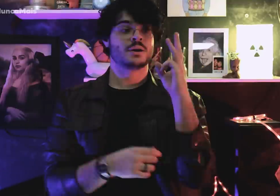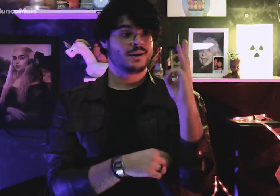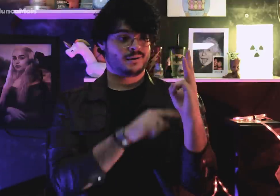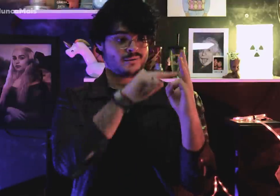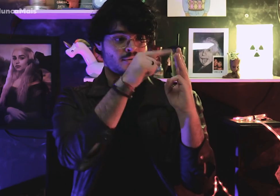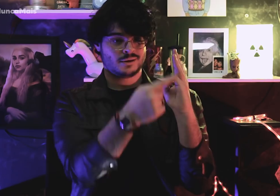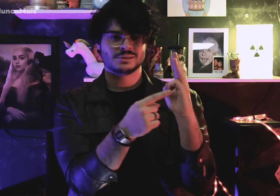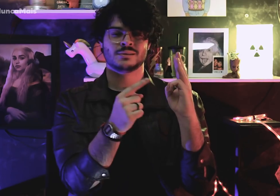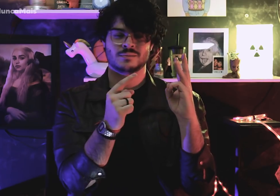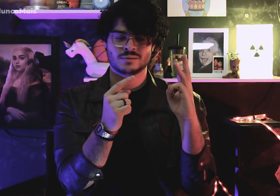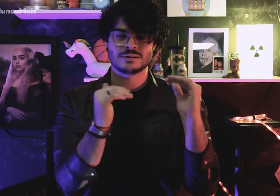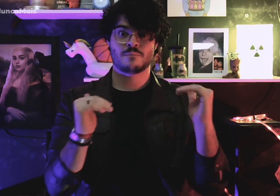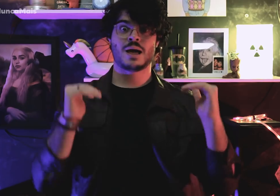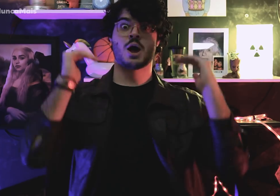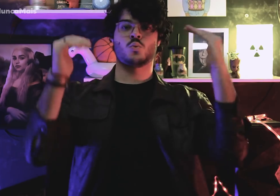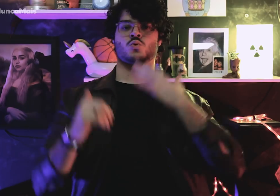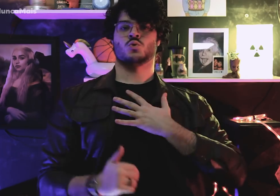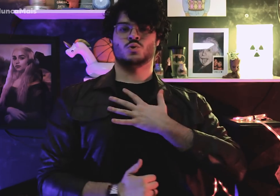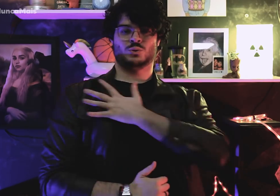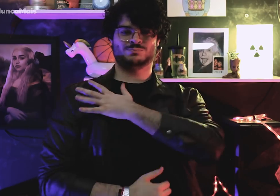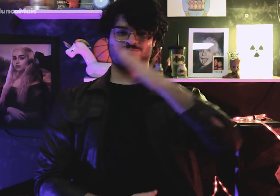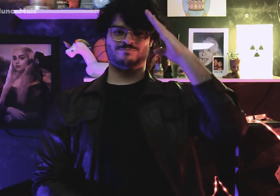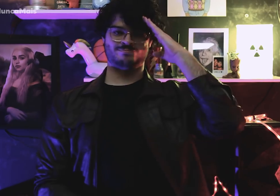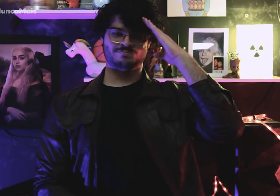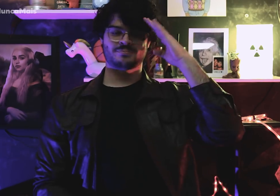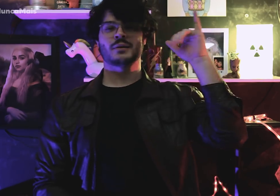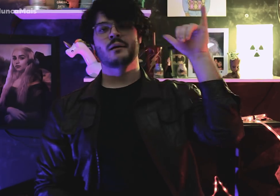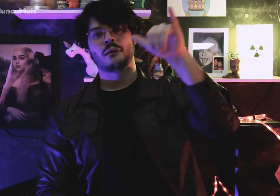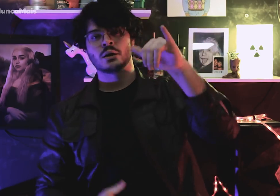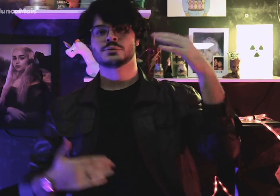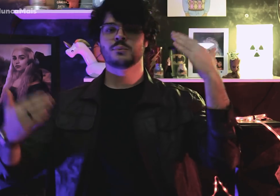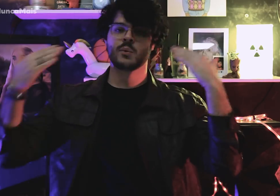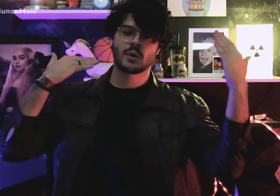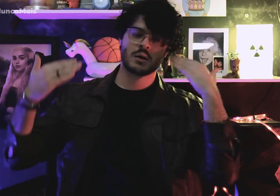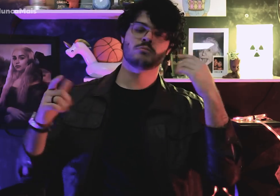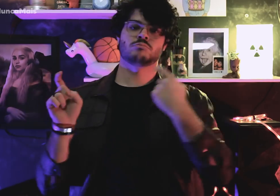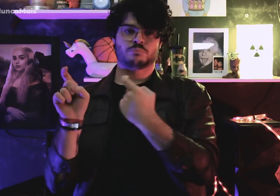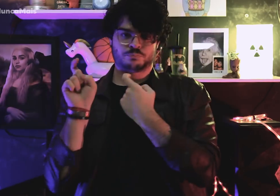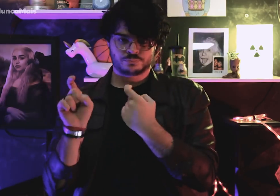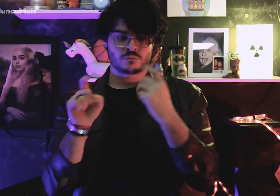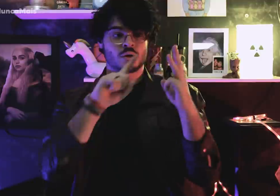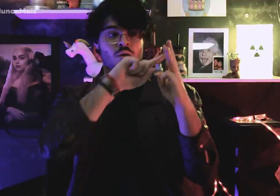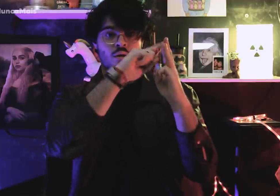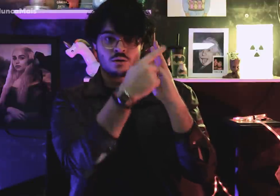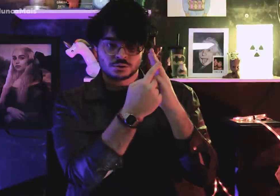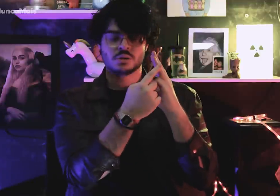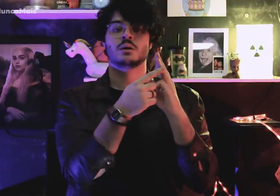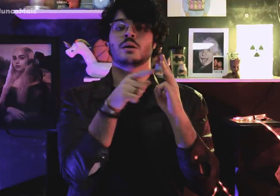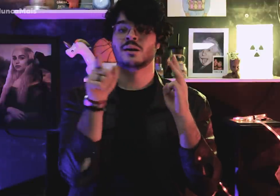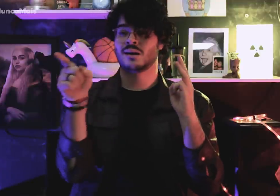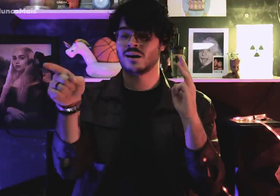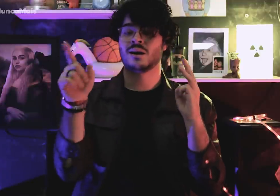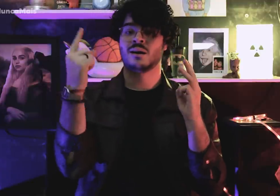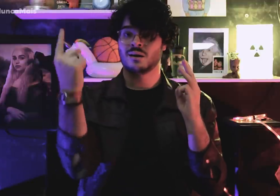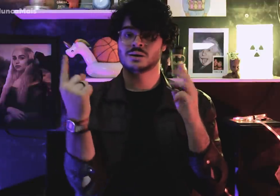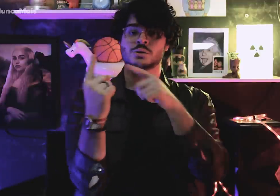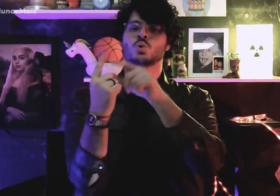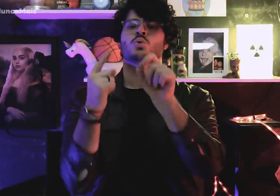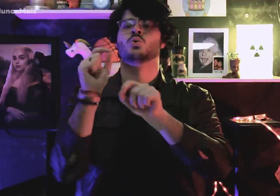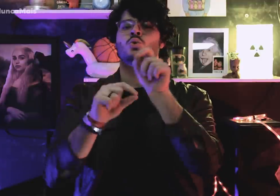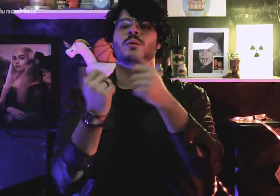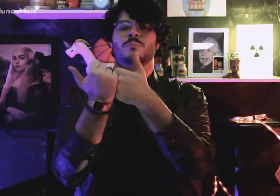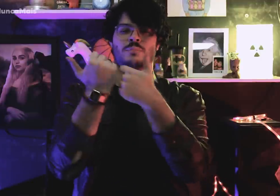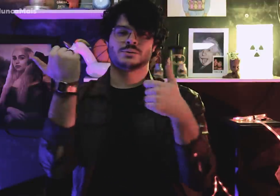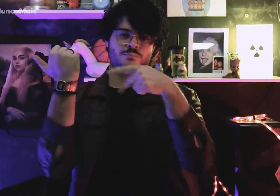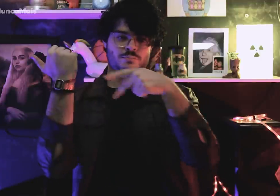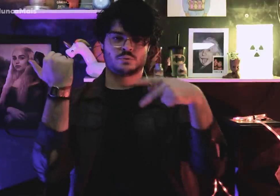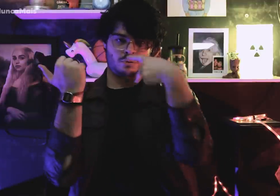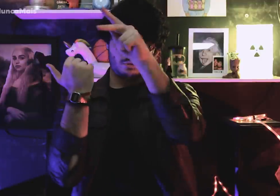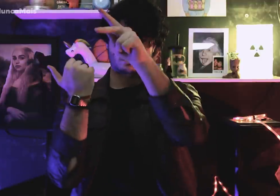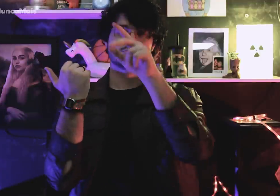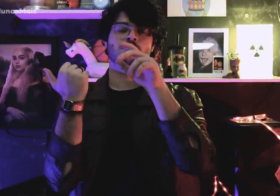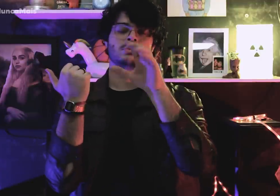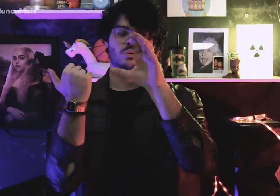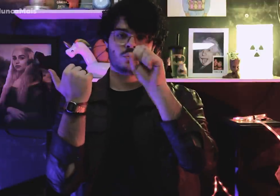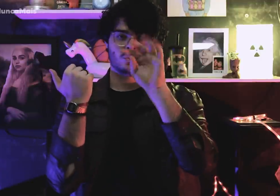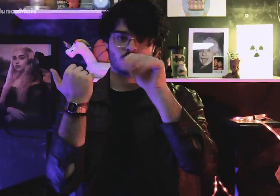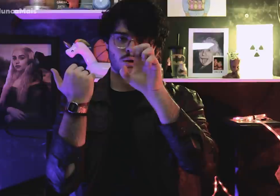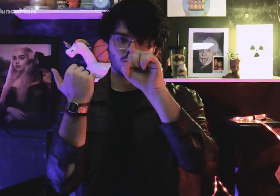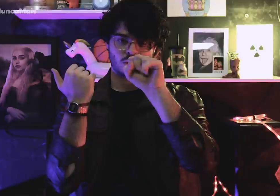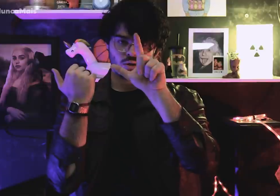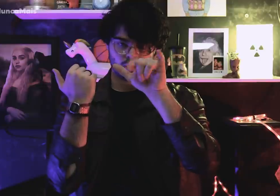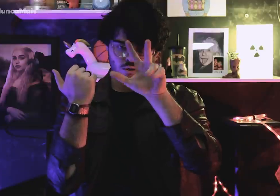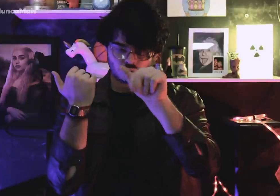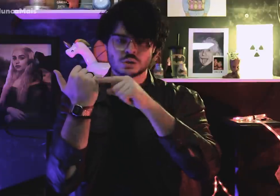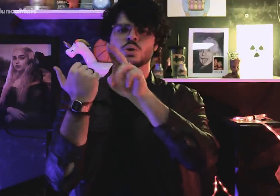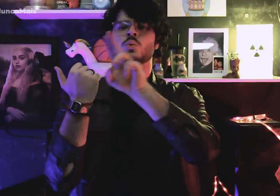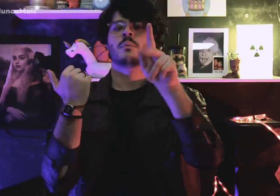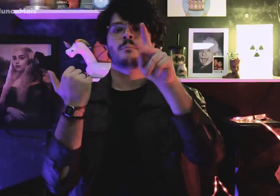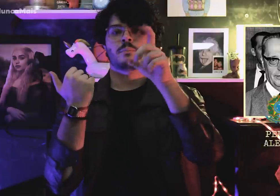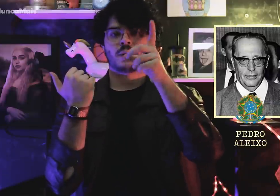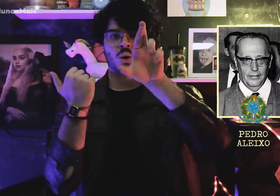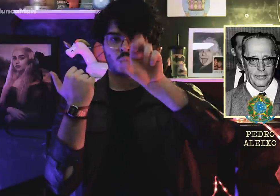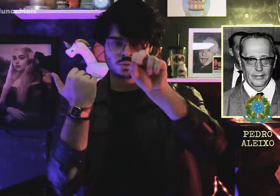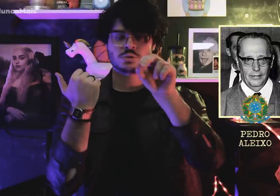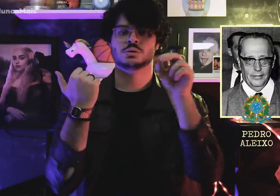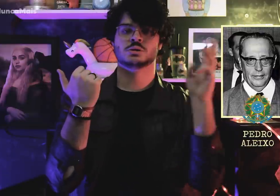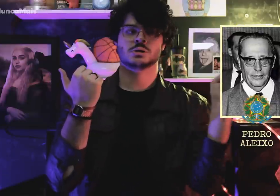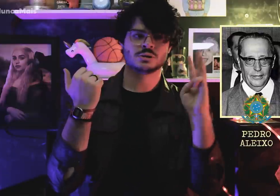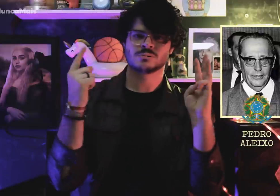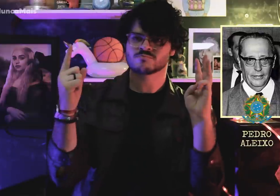the military junta prevented the former vice president Pedro Aleixo took over,